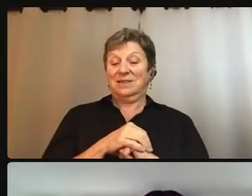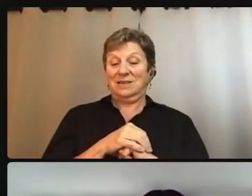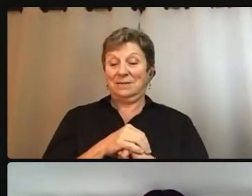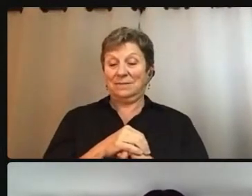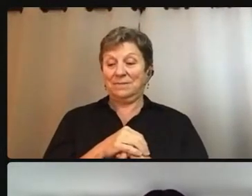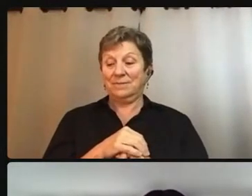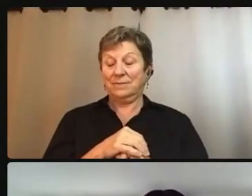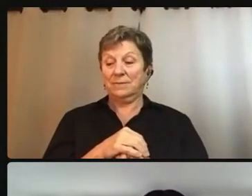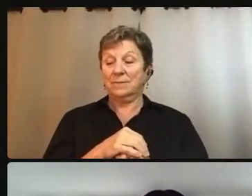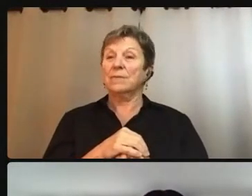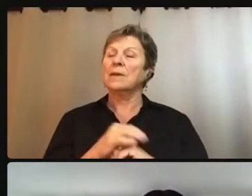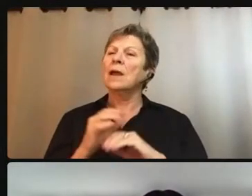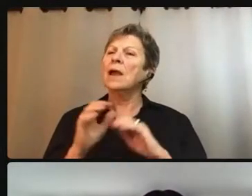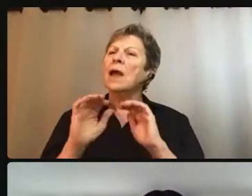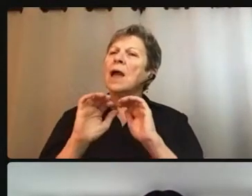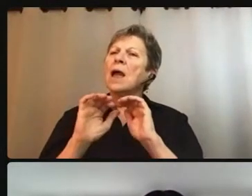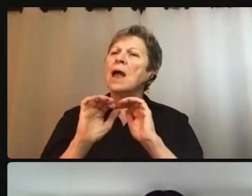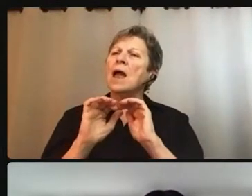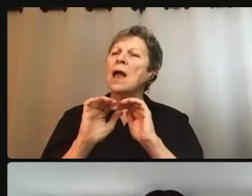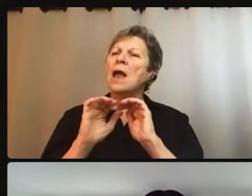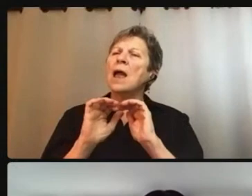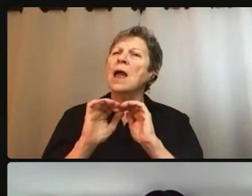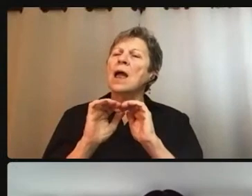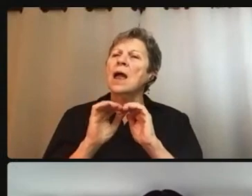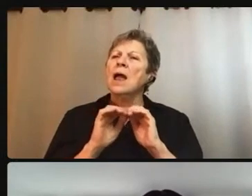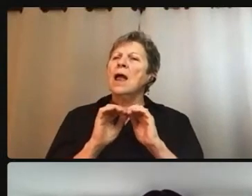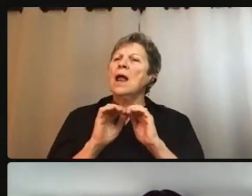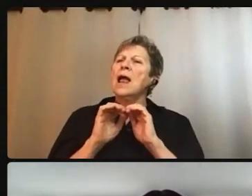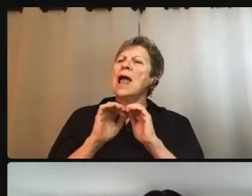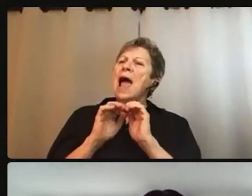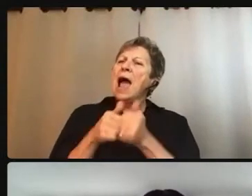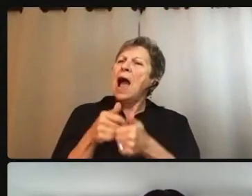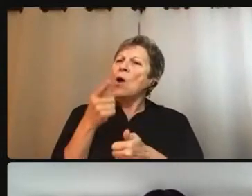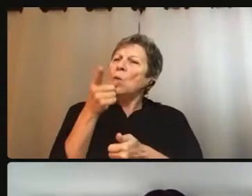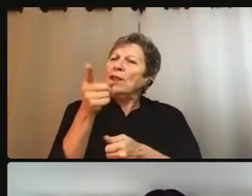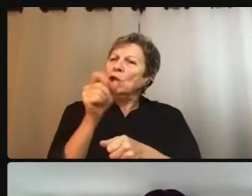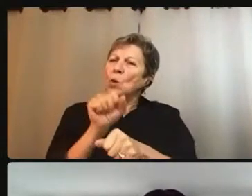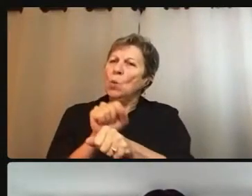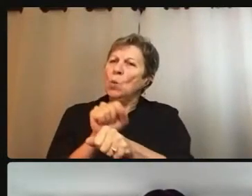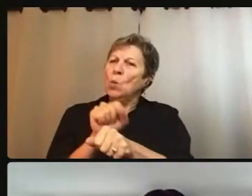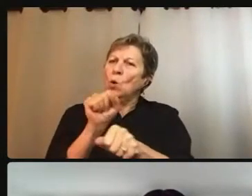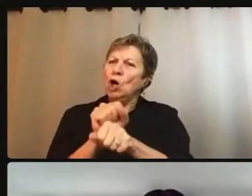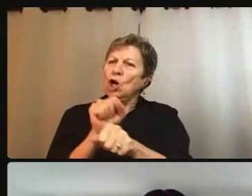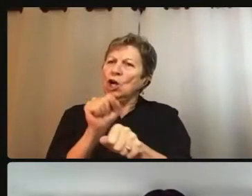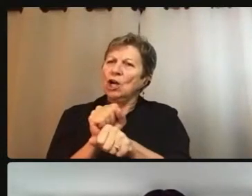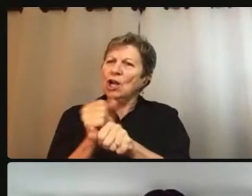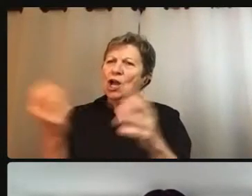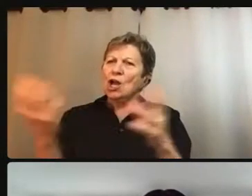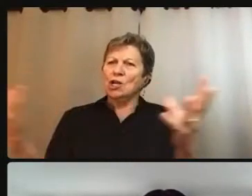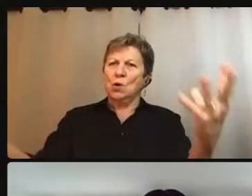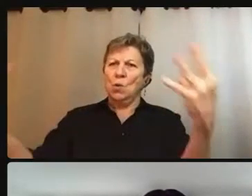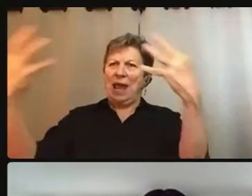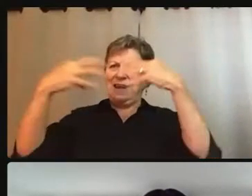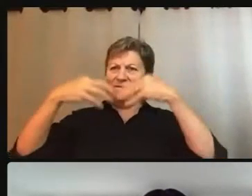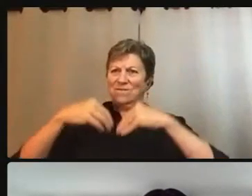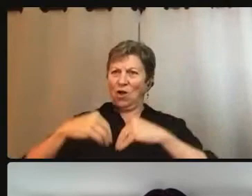AND OUR LAST QUESTION IS